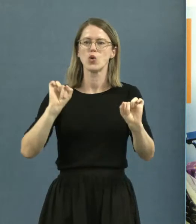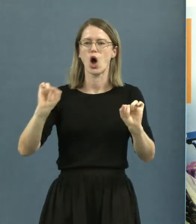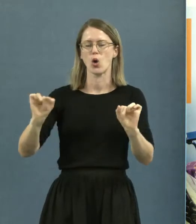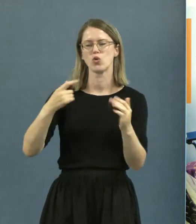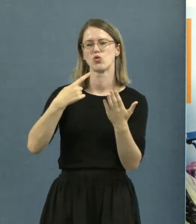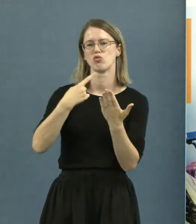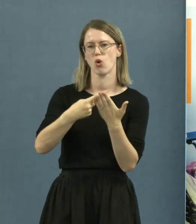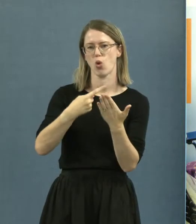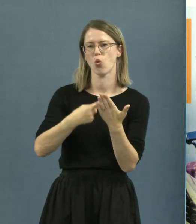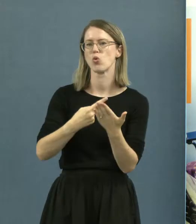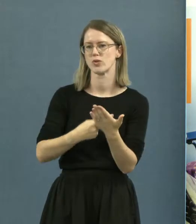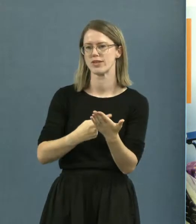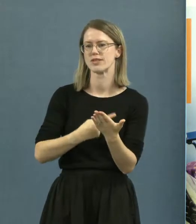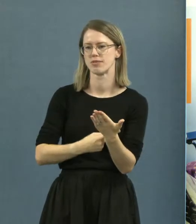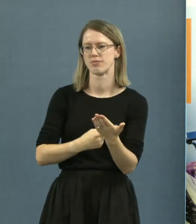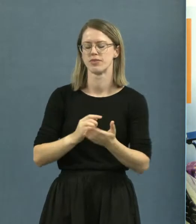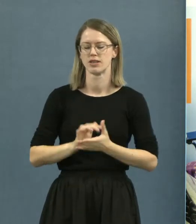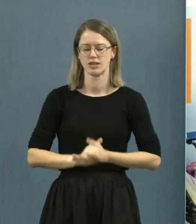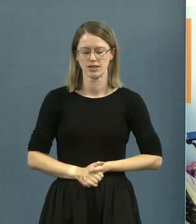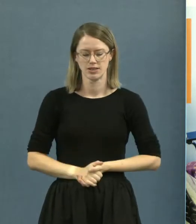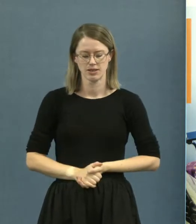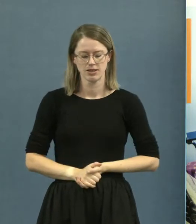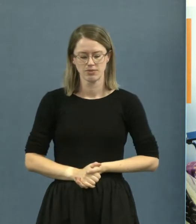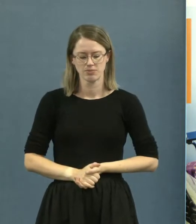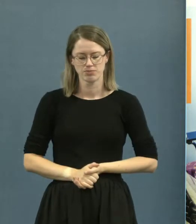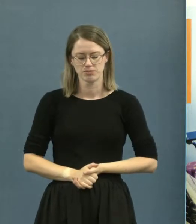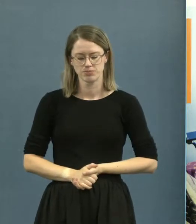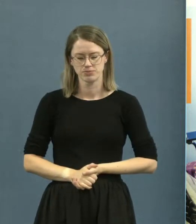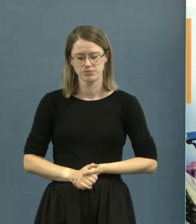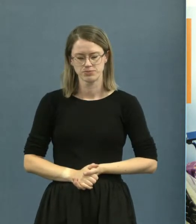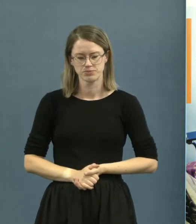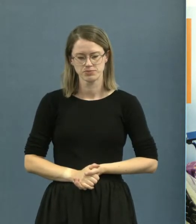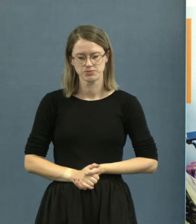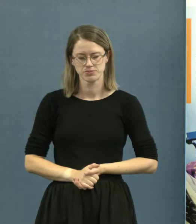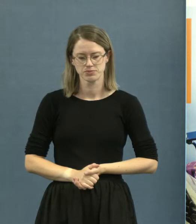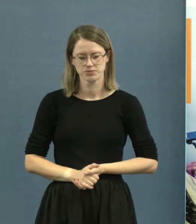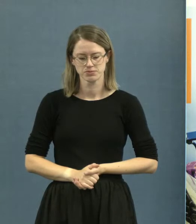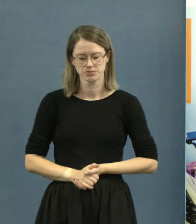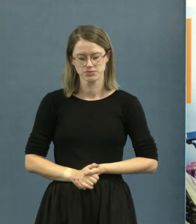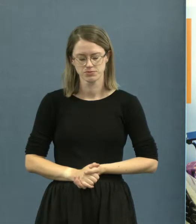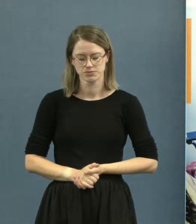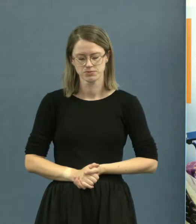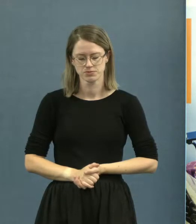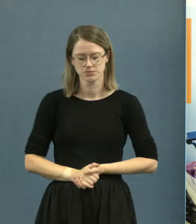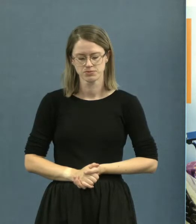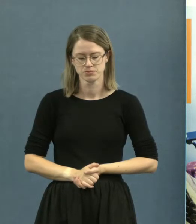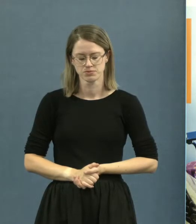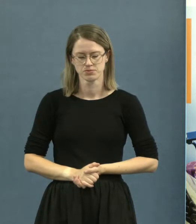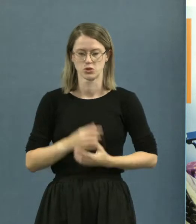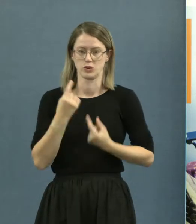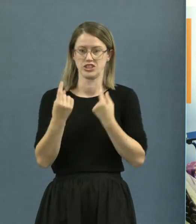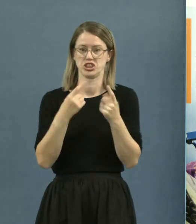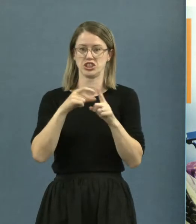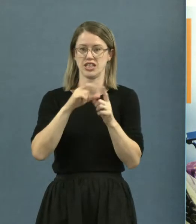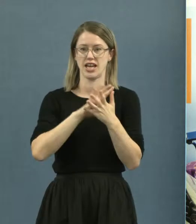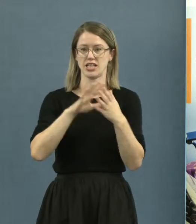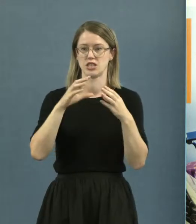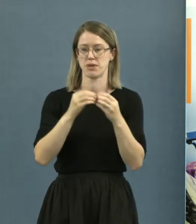Boards will be putting in place their own set of rules and guidelines for how they manage